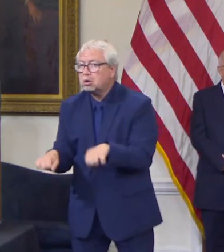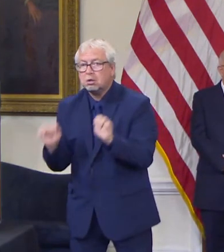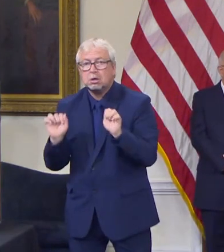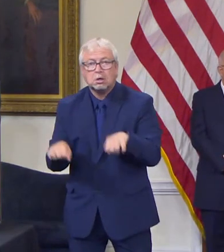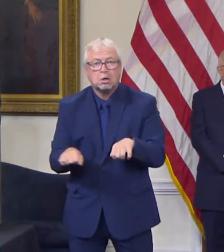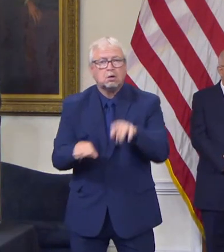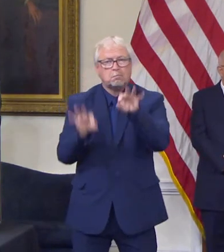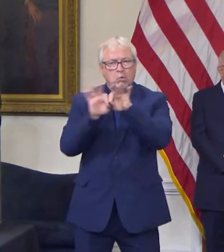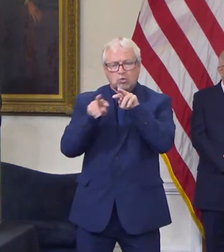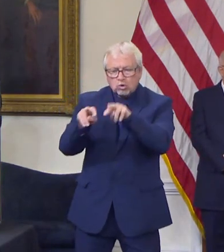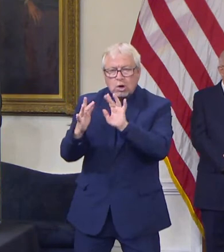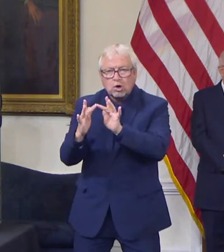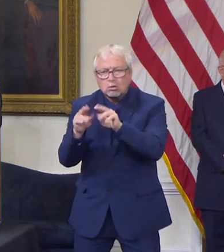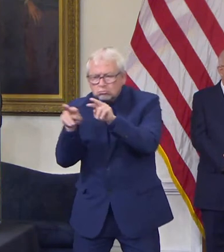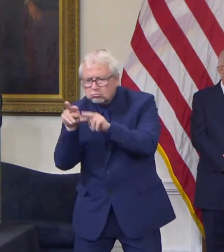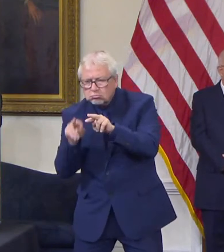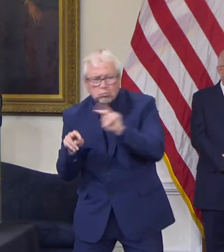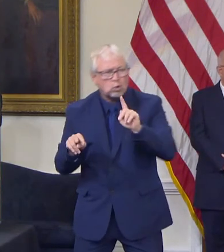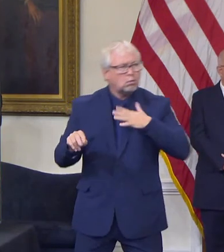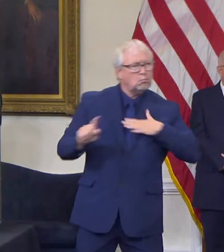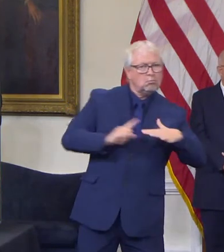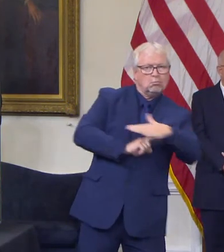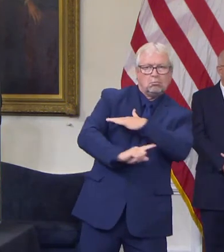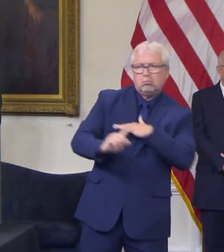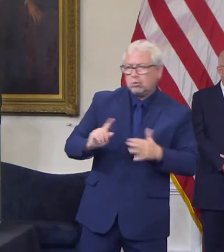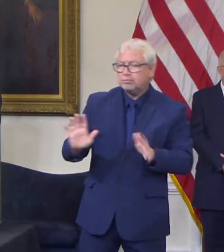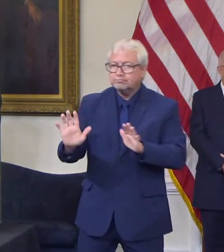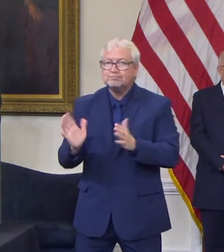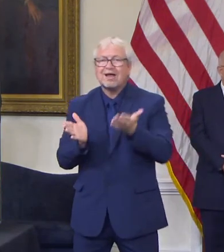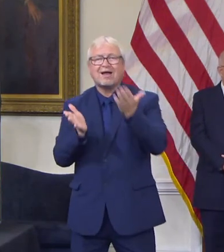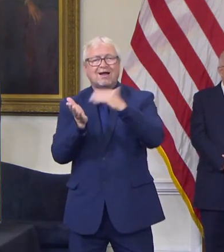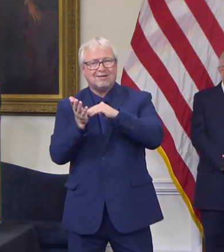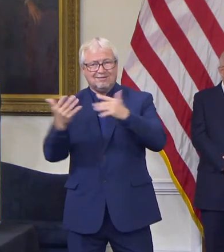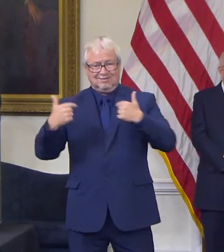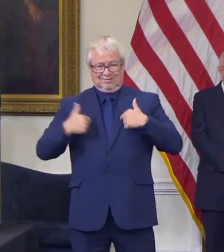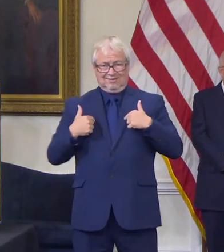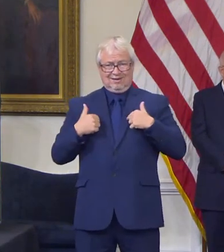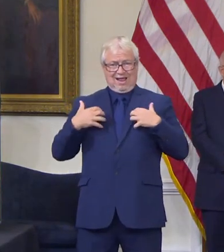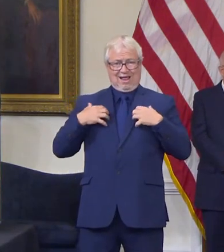the Department of Health's bulletin that provides them with guidance, including that anyone who asks for a